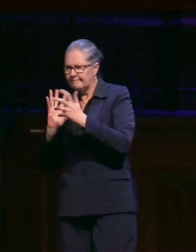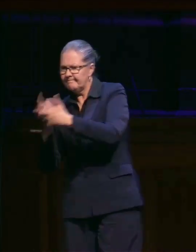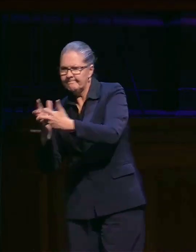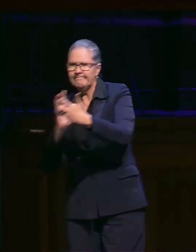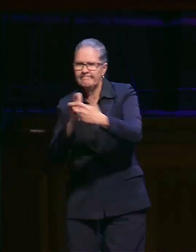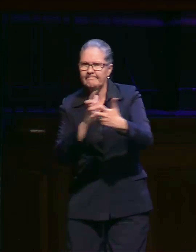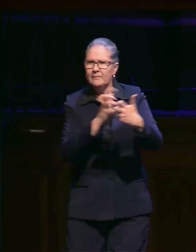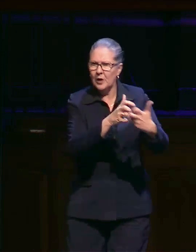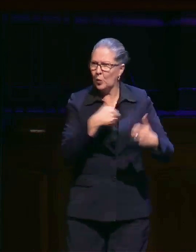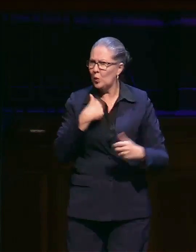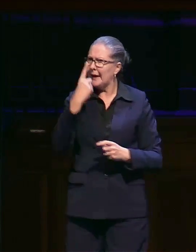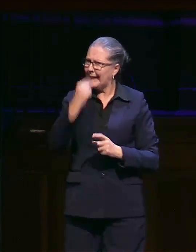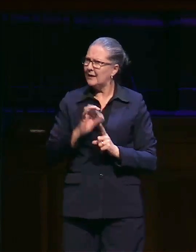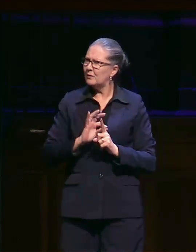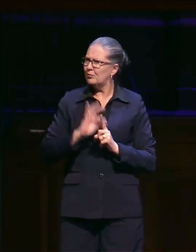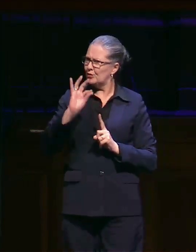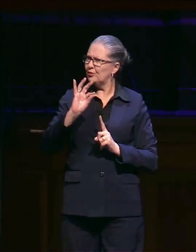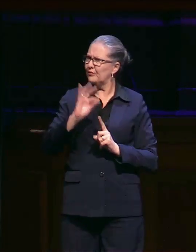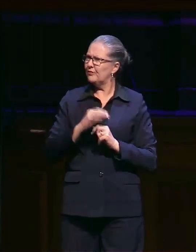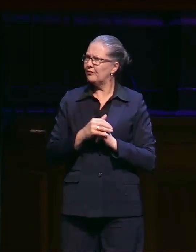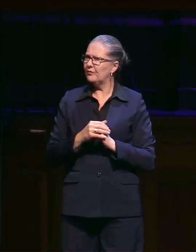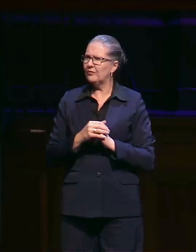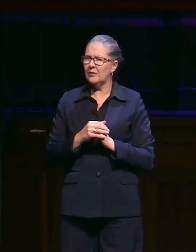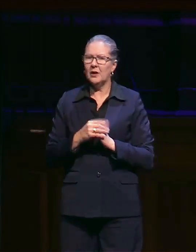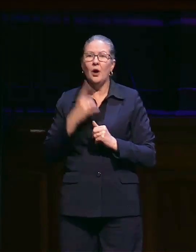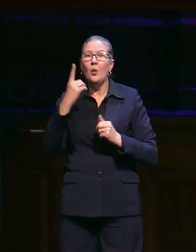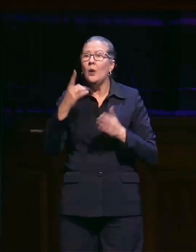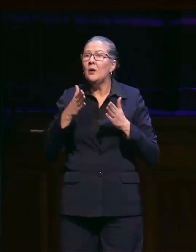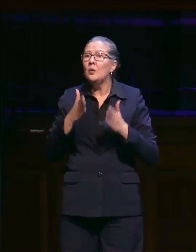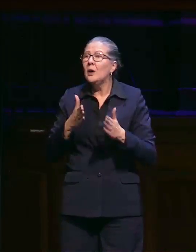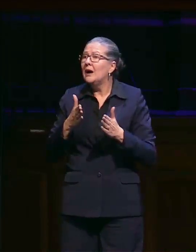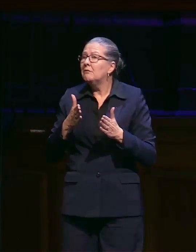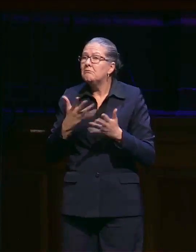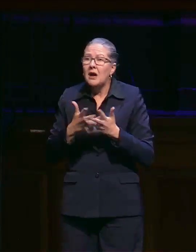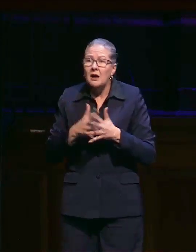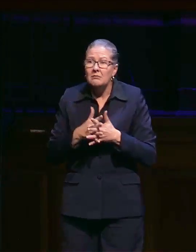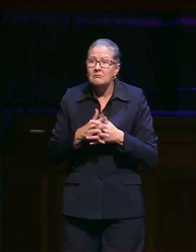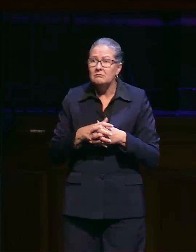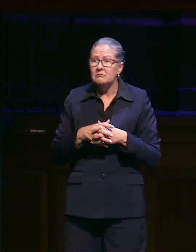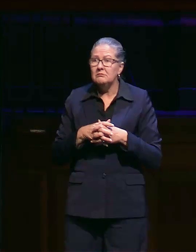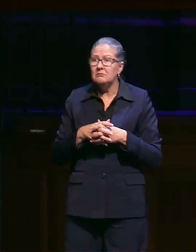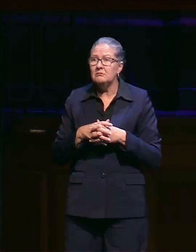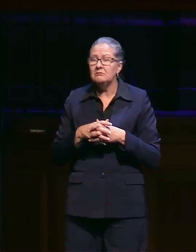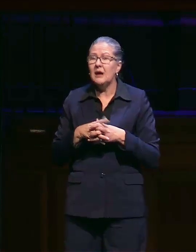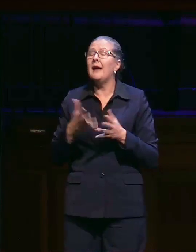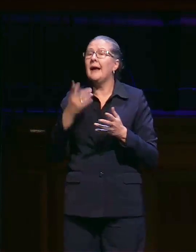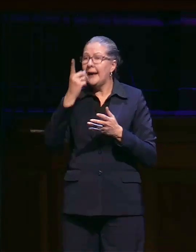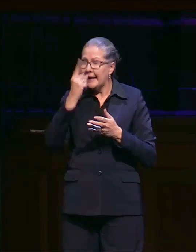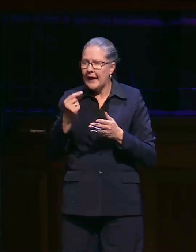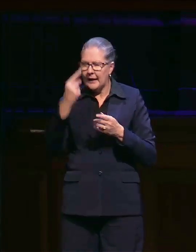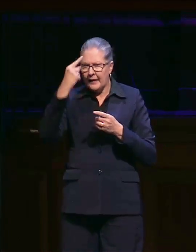do better one of the ways we can do this simply by widening our idea of what